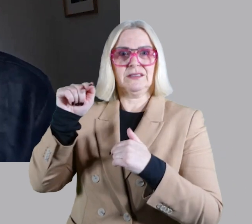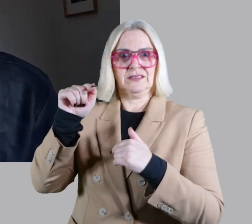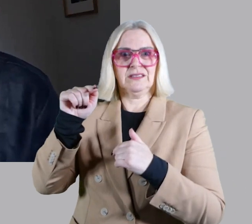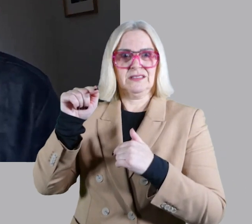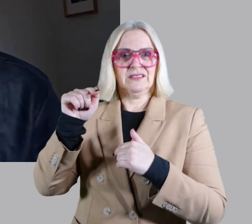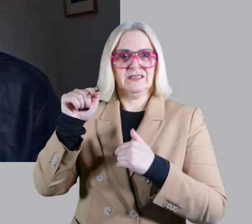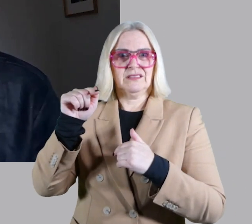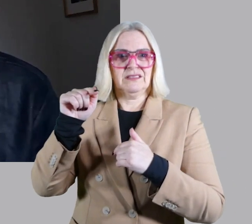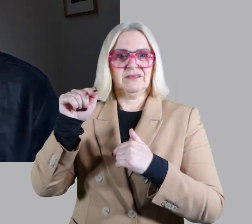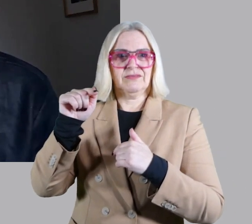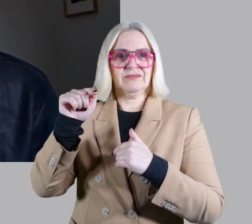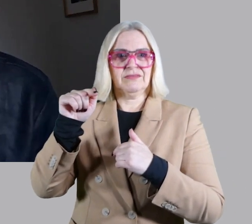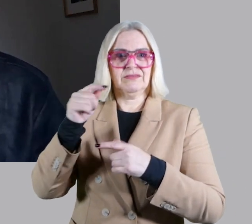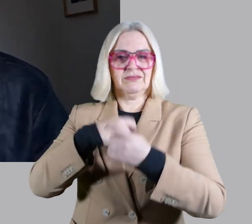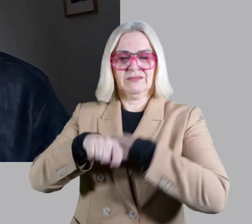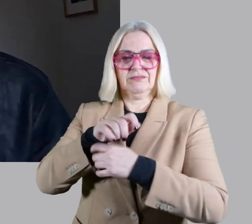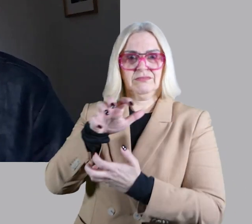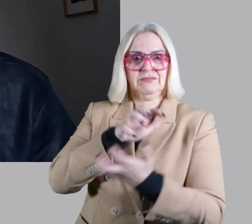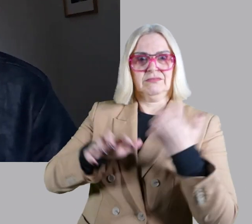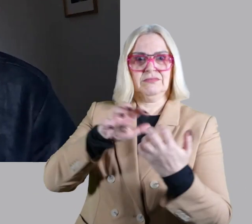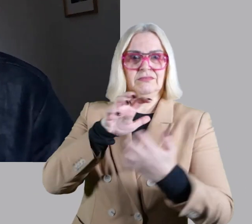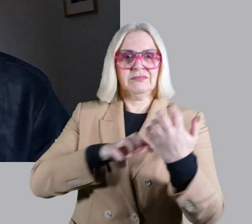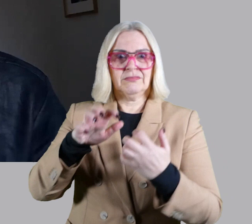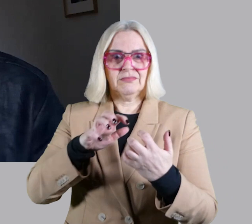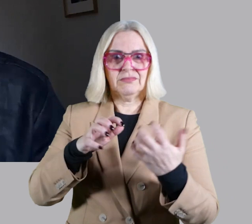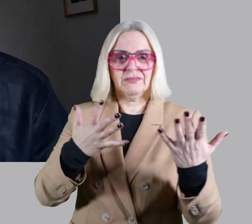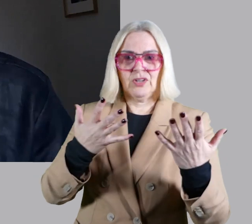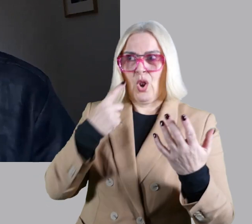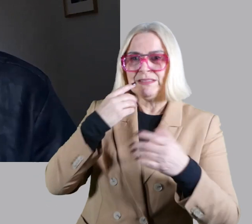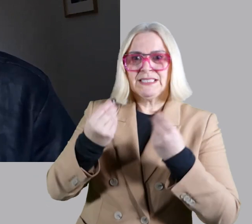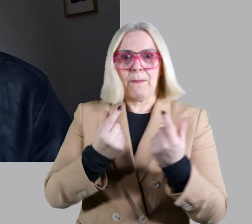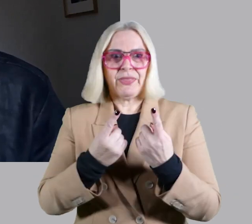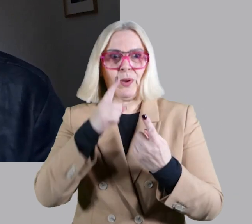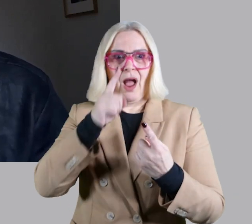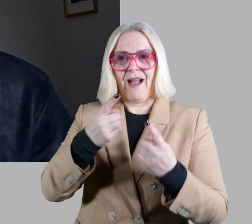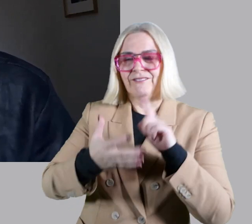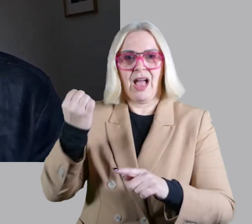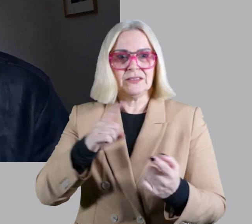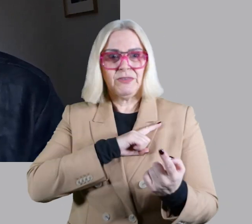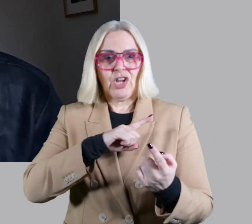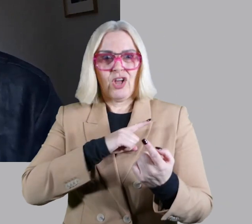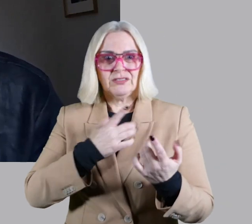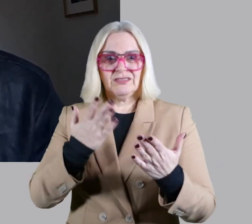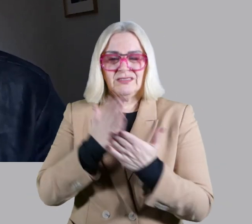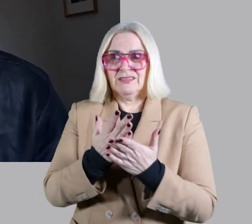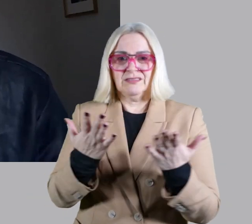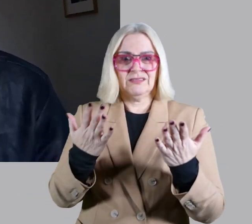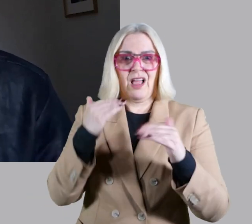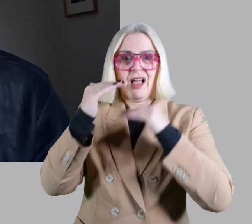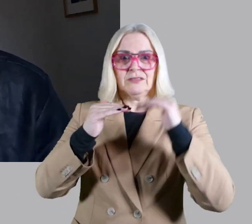it becomes a process a little bit like Ulysses looking for something you can't find, because the reality is